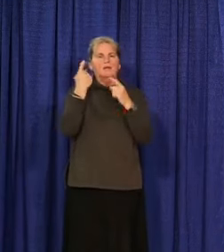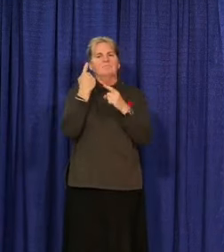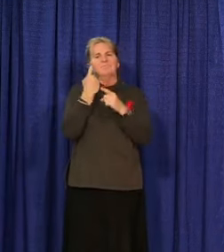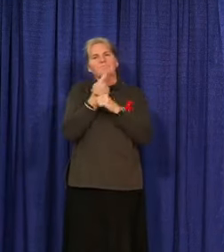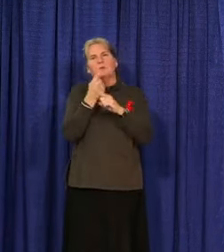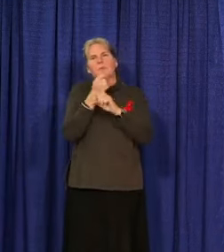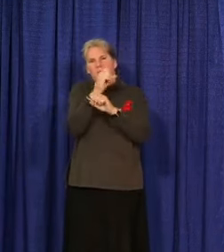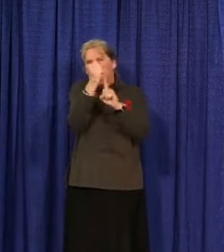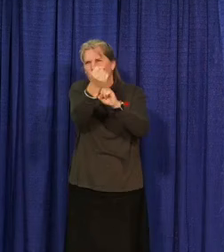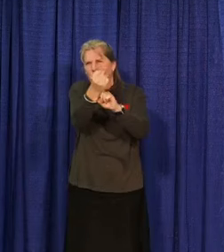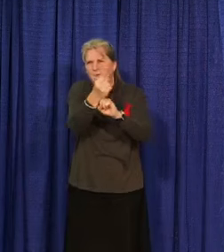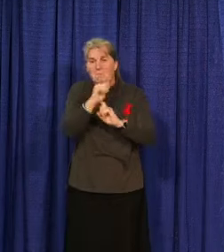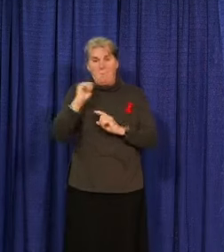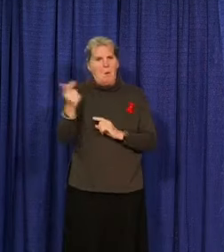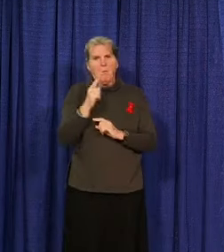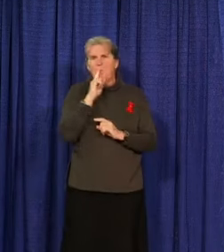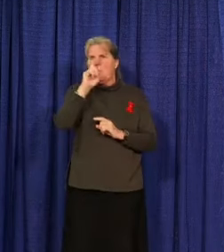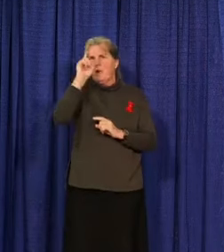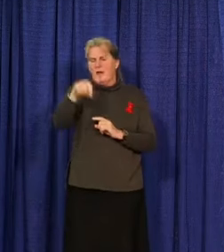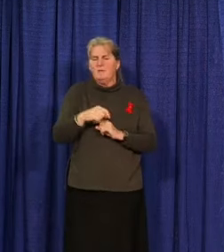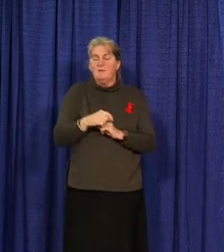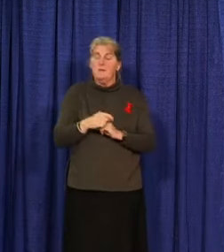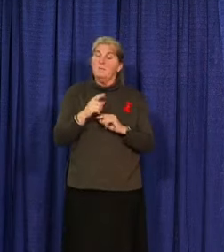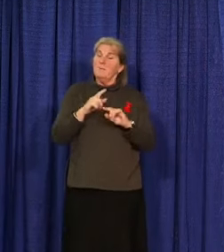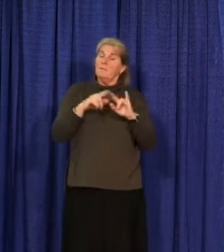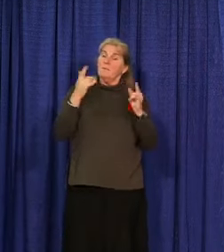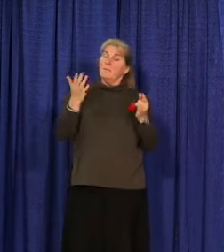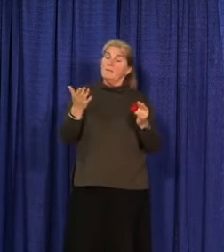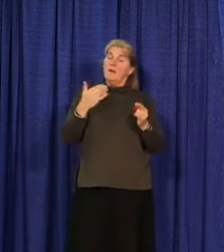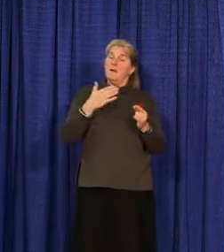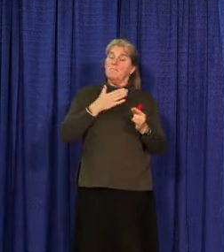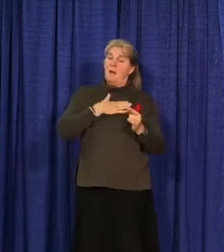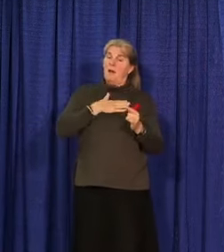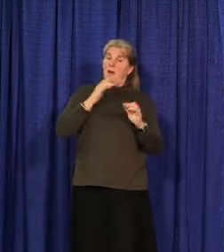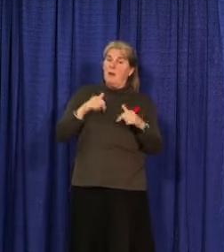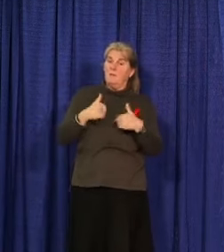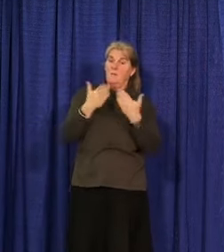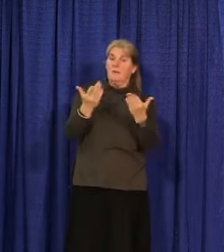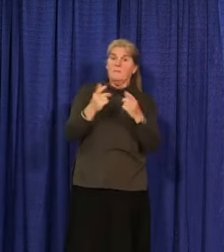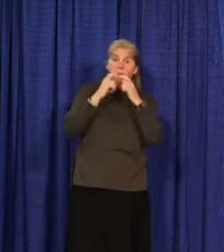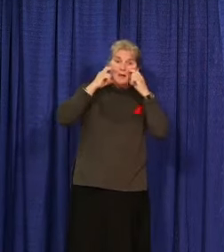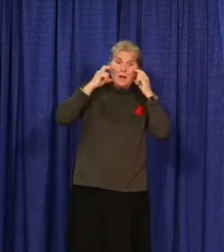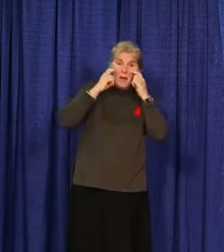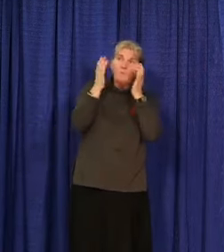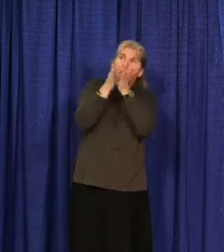appropriate settings. This recommendation does not change anything else about my current recommendations for a